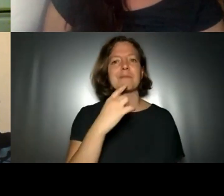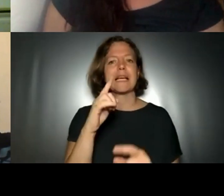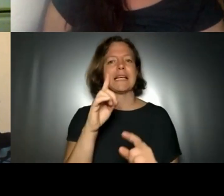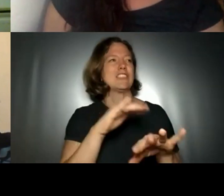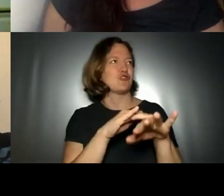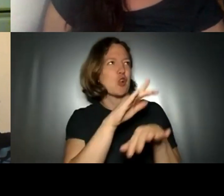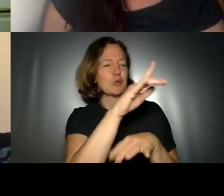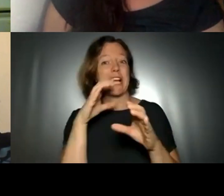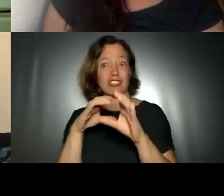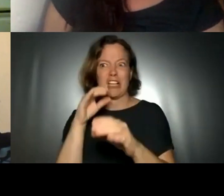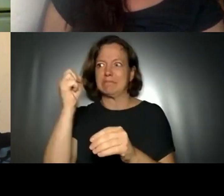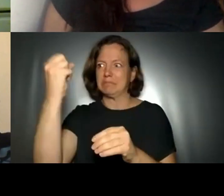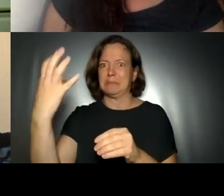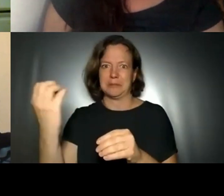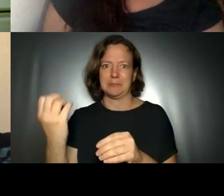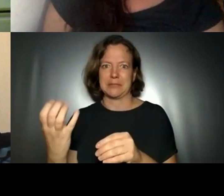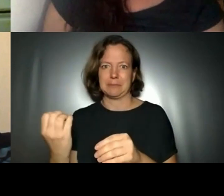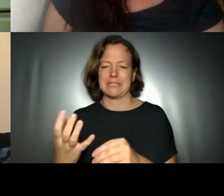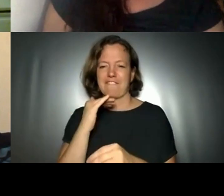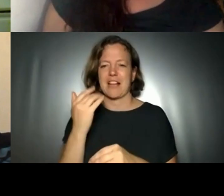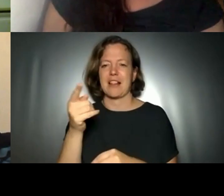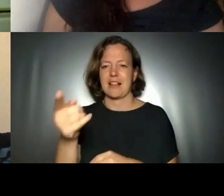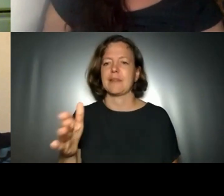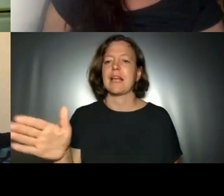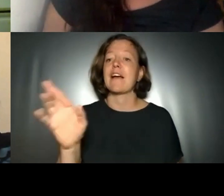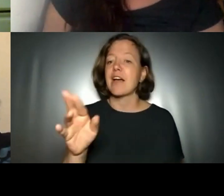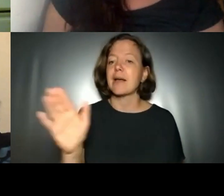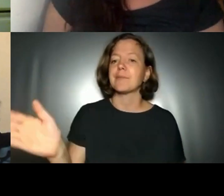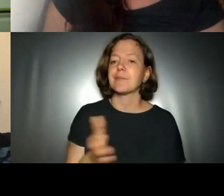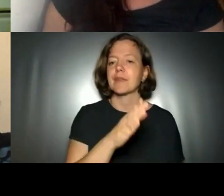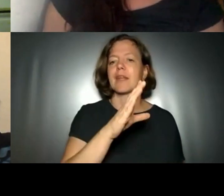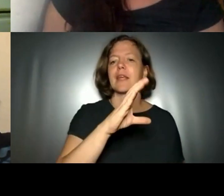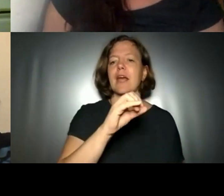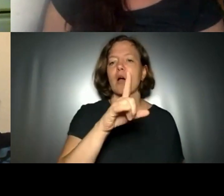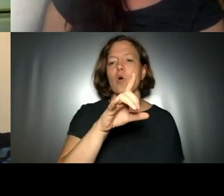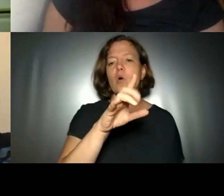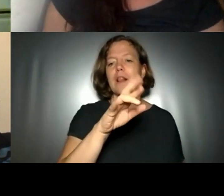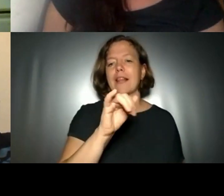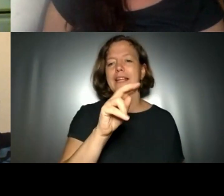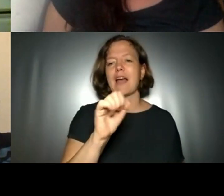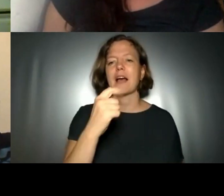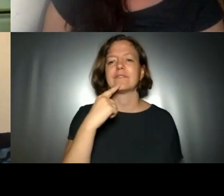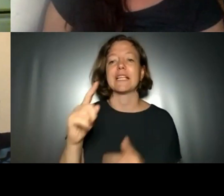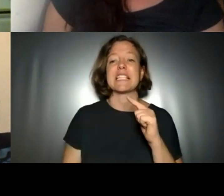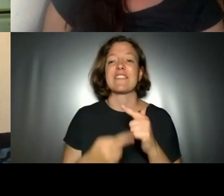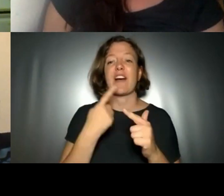And the first is from lovely Carolina and then the second is in German. So shall I do Caro's and then...?